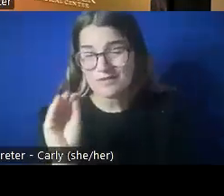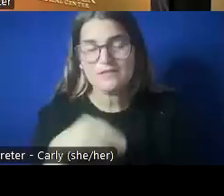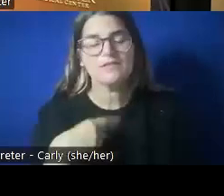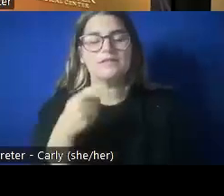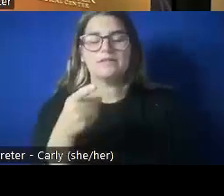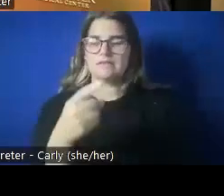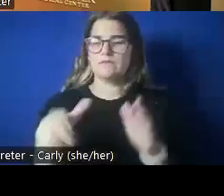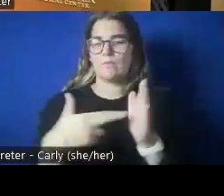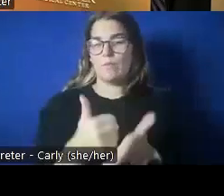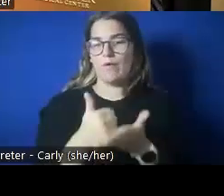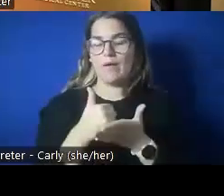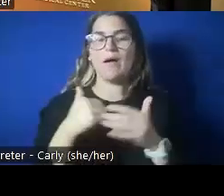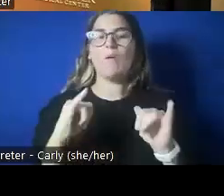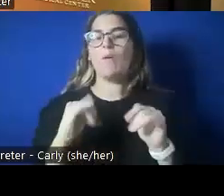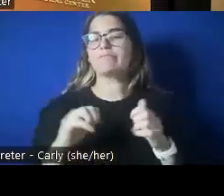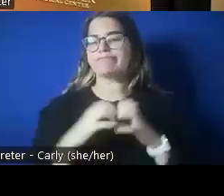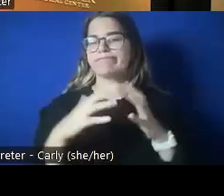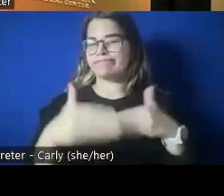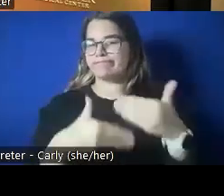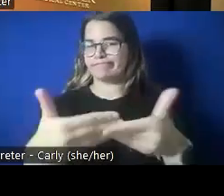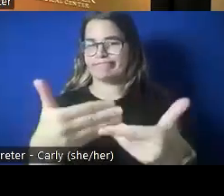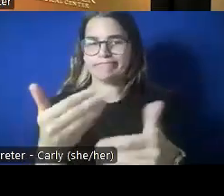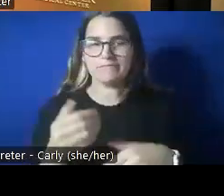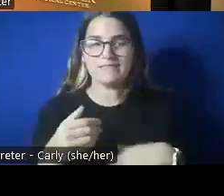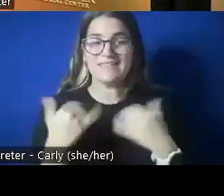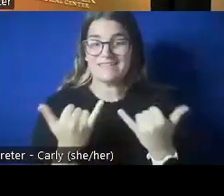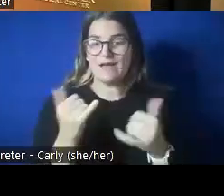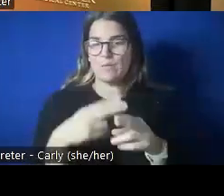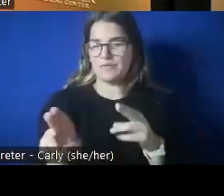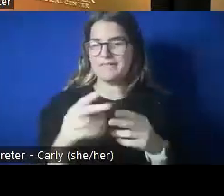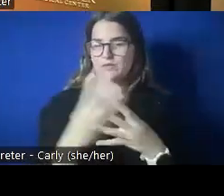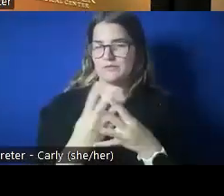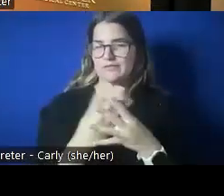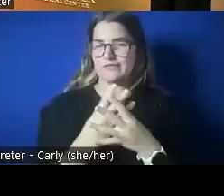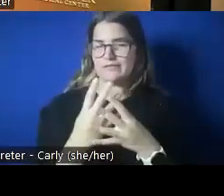to doing that as well as be able to do really brief screenings with people upon the first